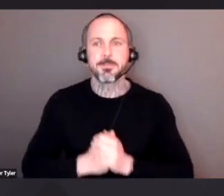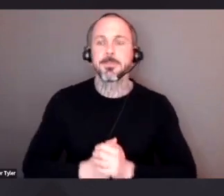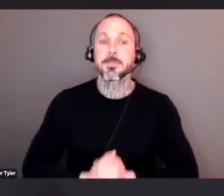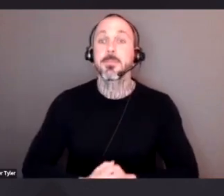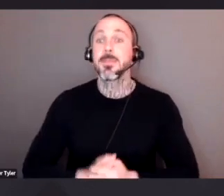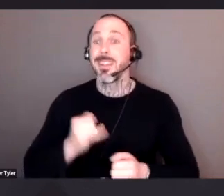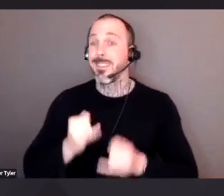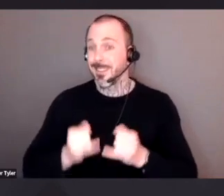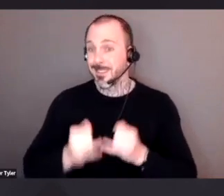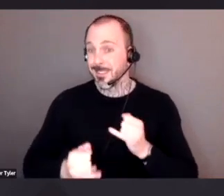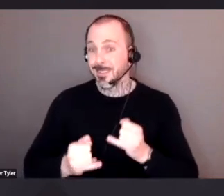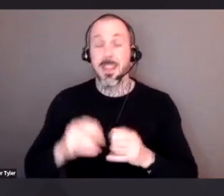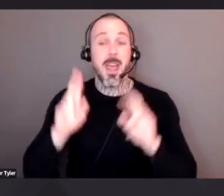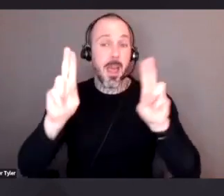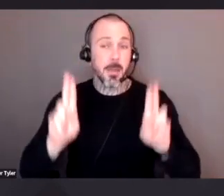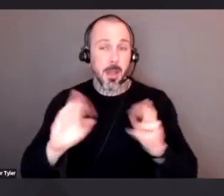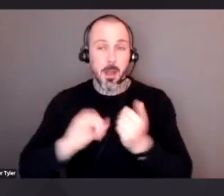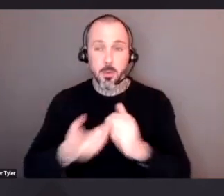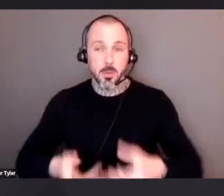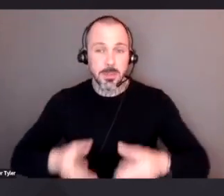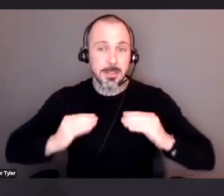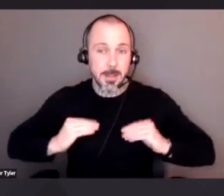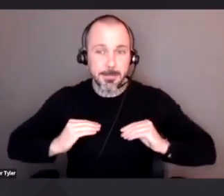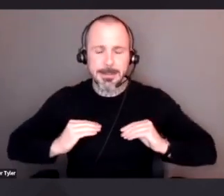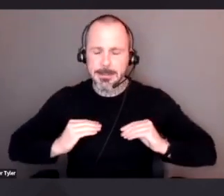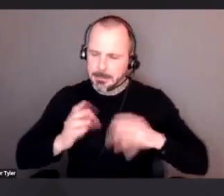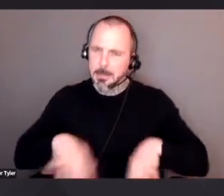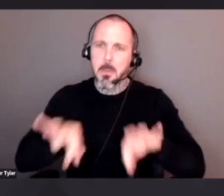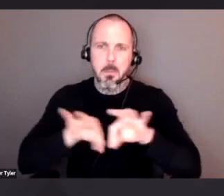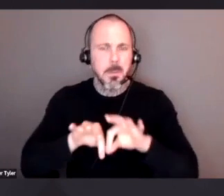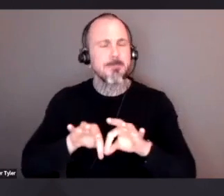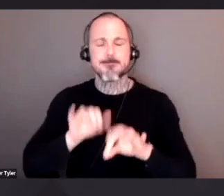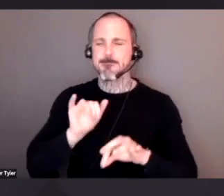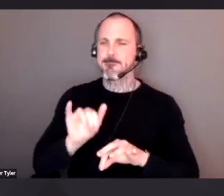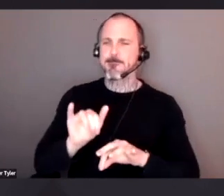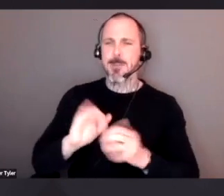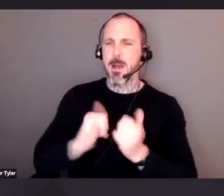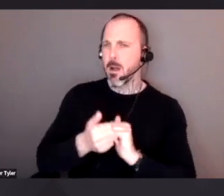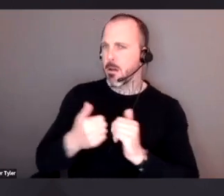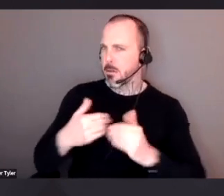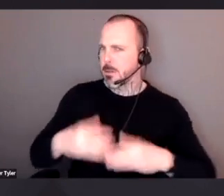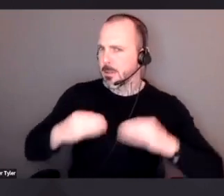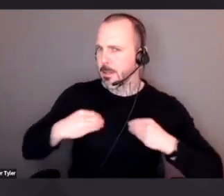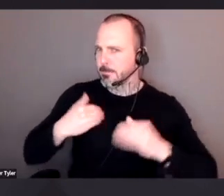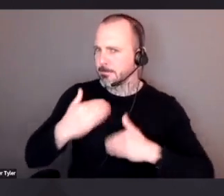It's important to keep in mind that not everyone has access to the internet or can easily navigate